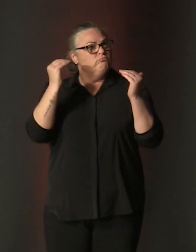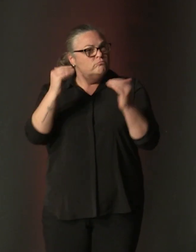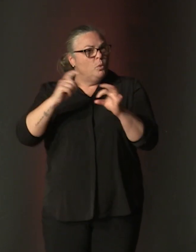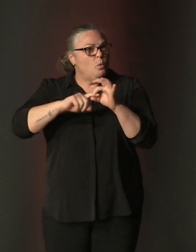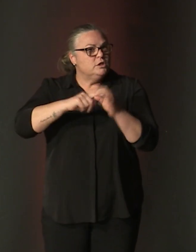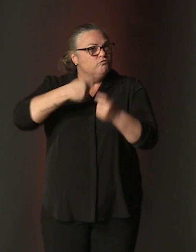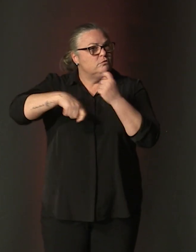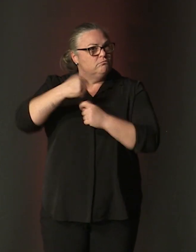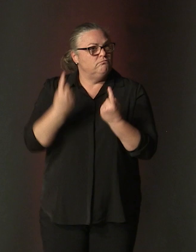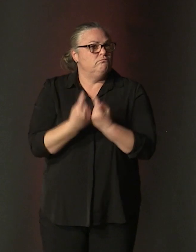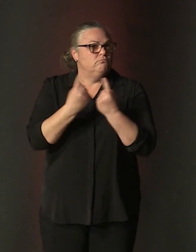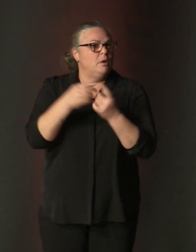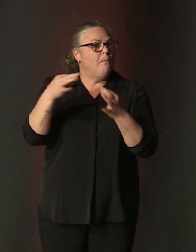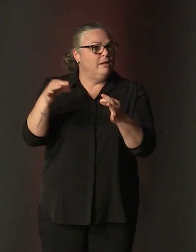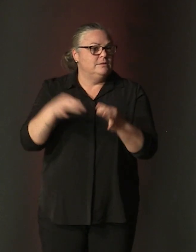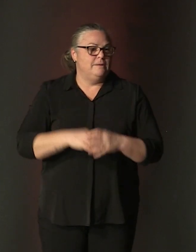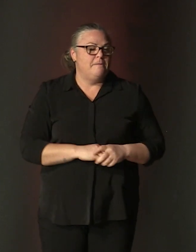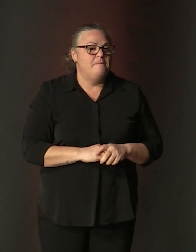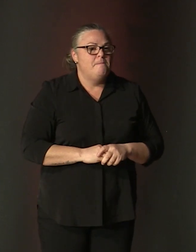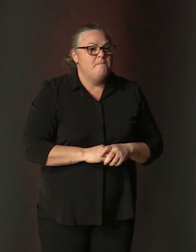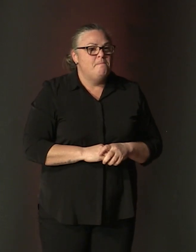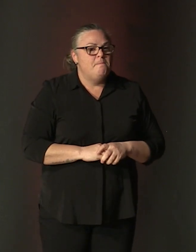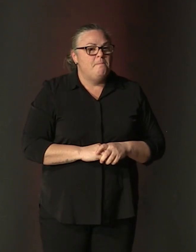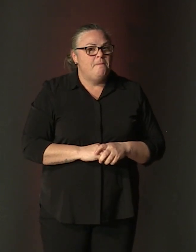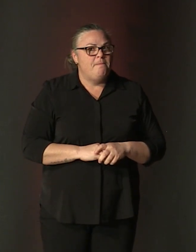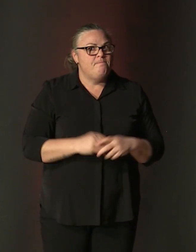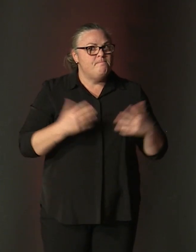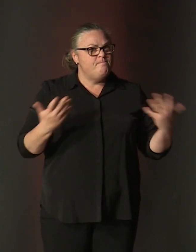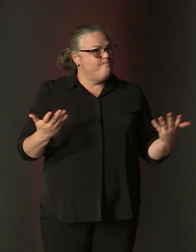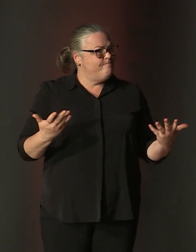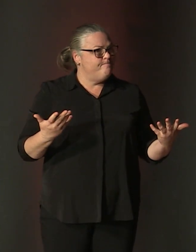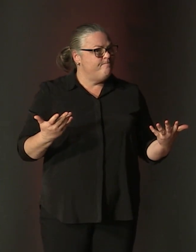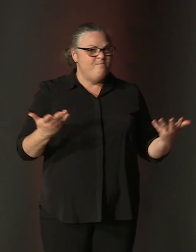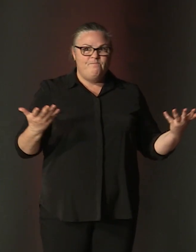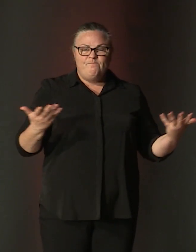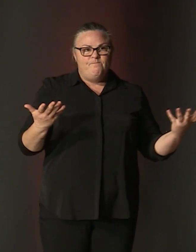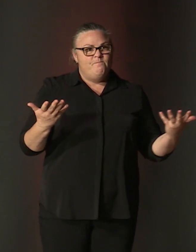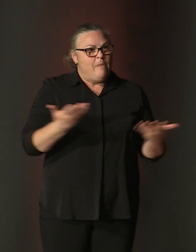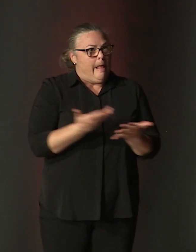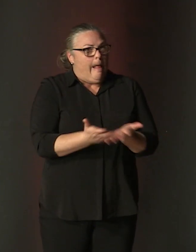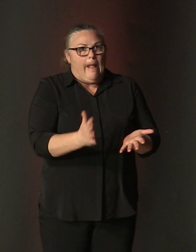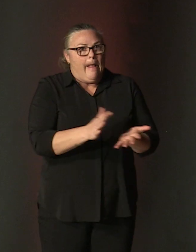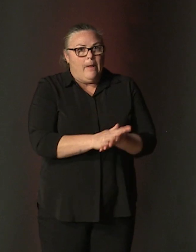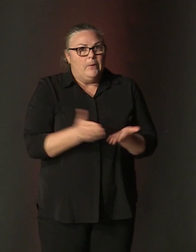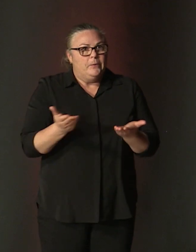But where do we find such enzymes? In unexpected places, I would say.